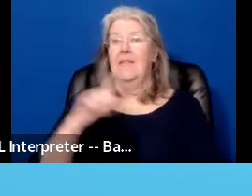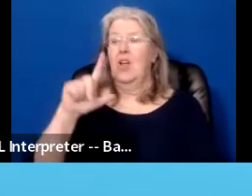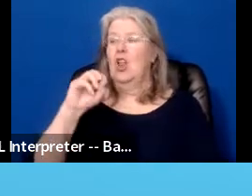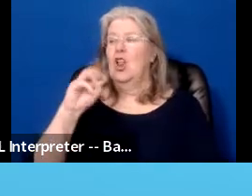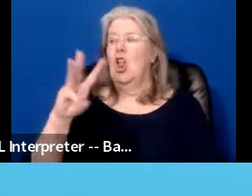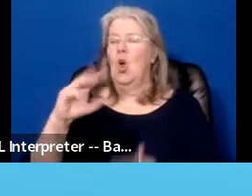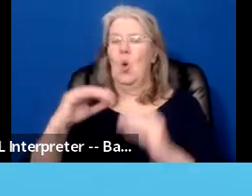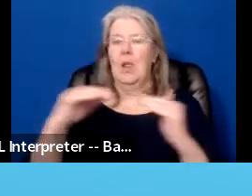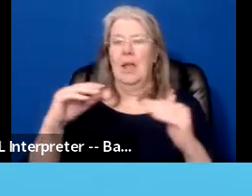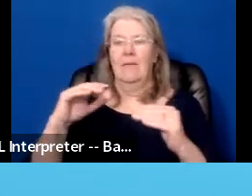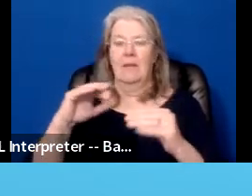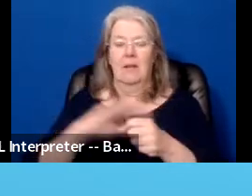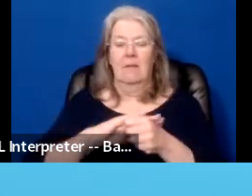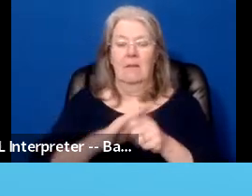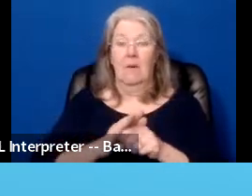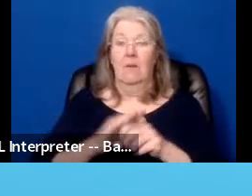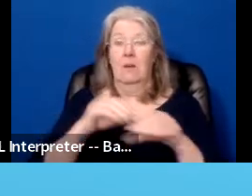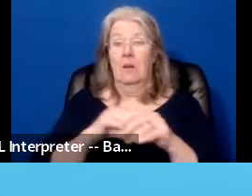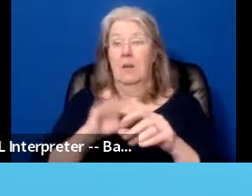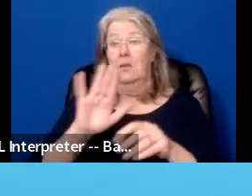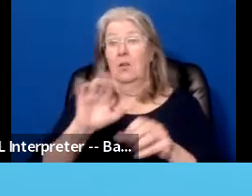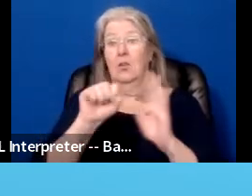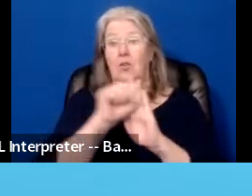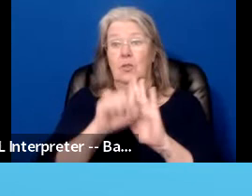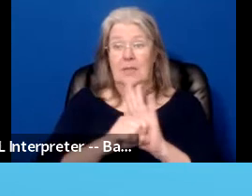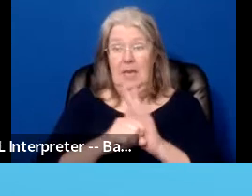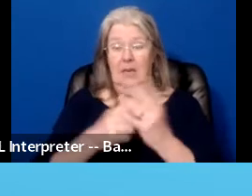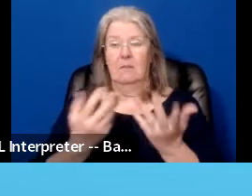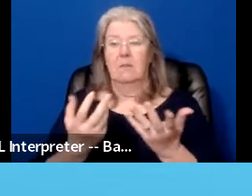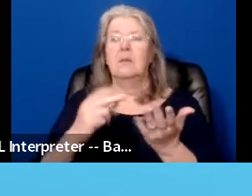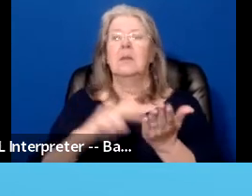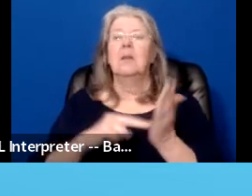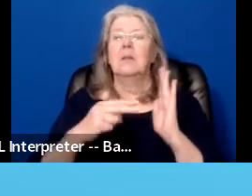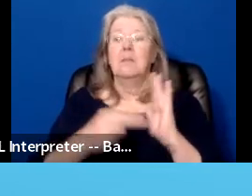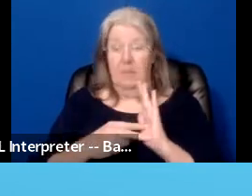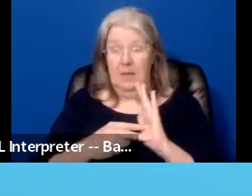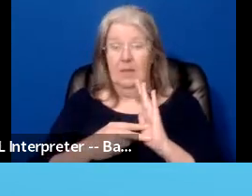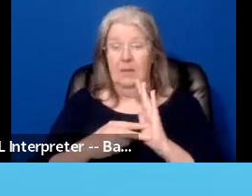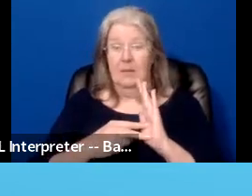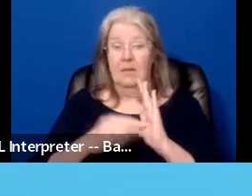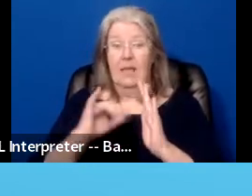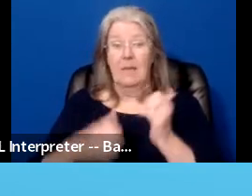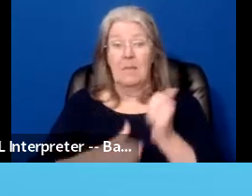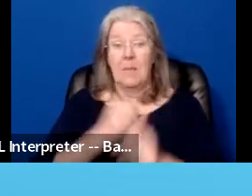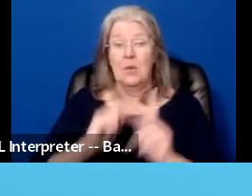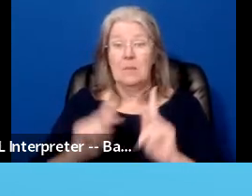in those states. What does that mean then? Well, it means that for most people who are vaccinated,